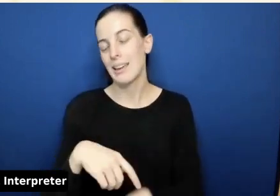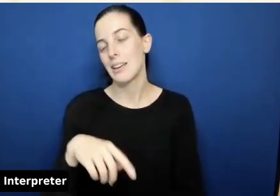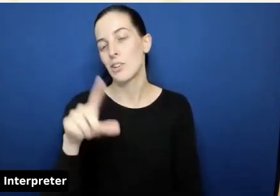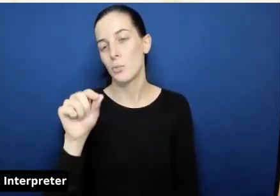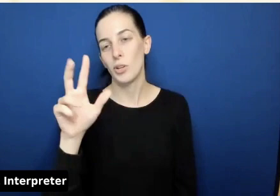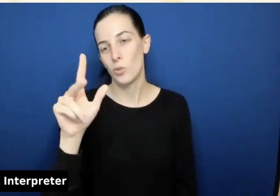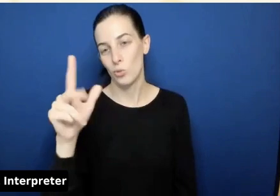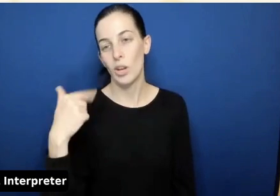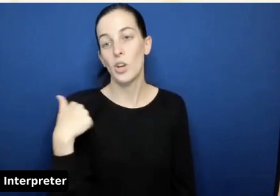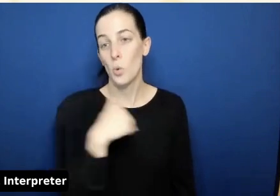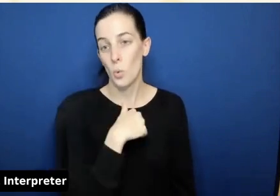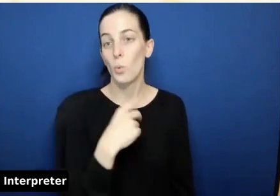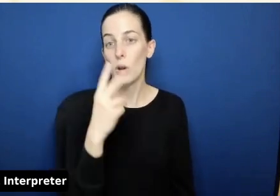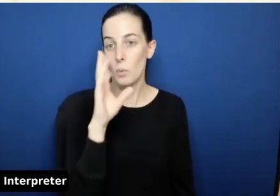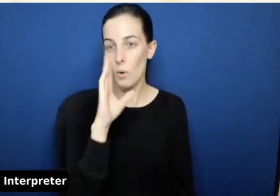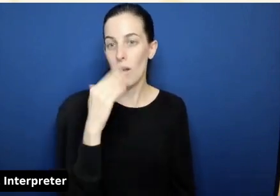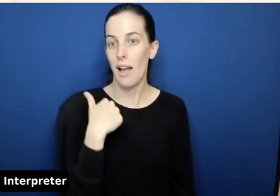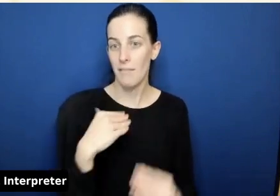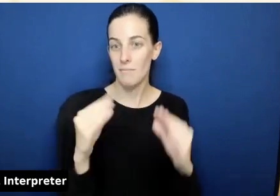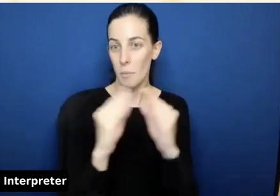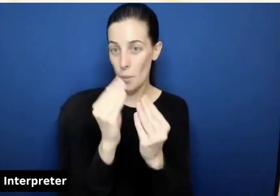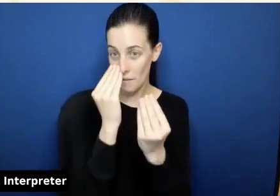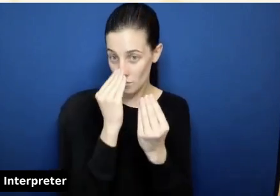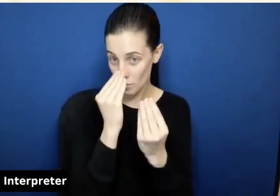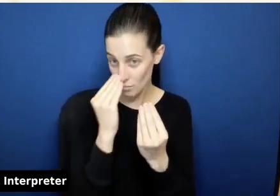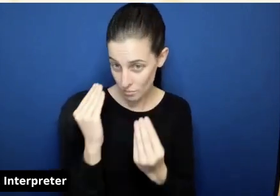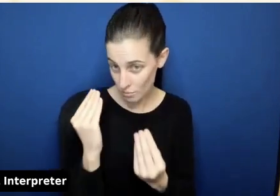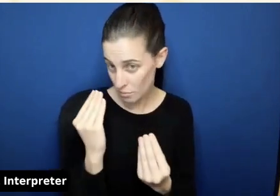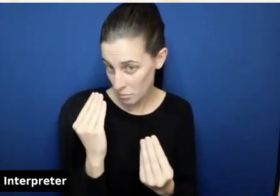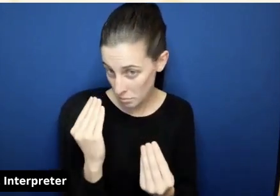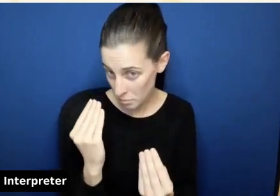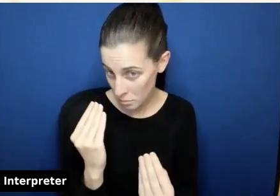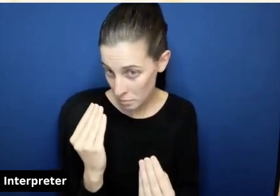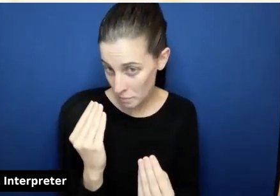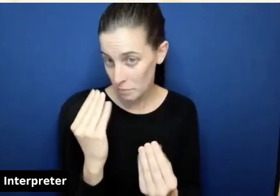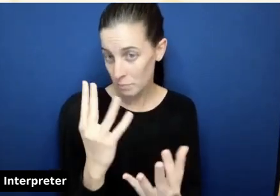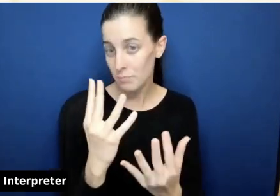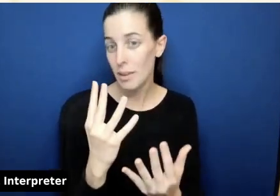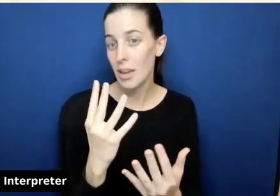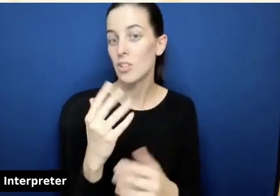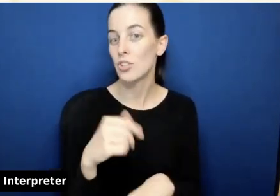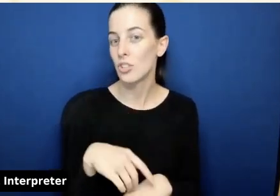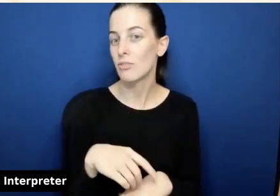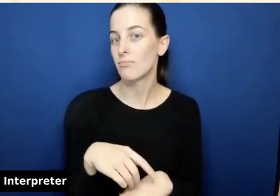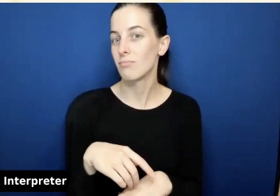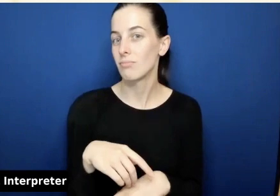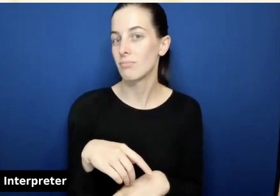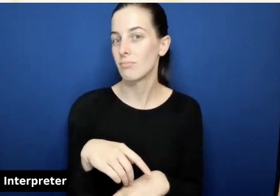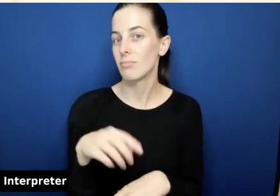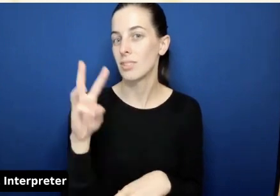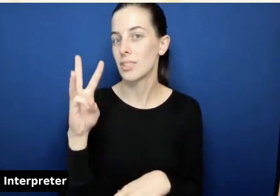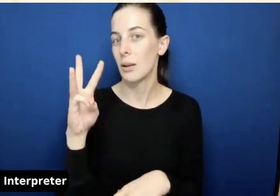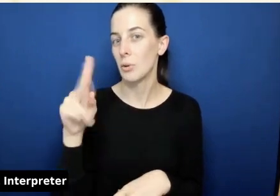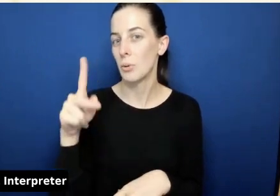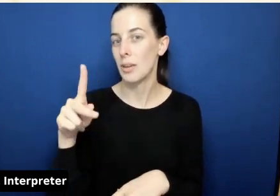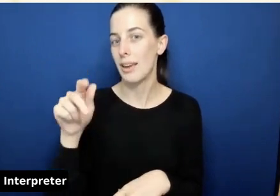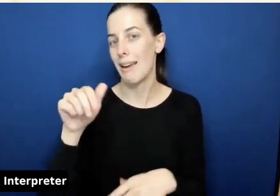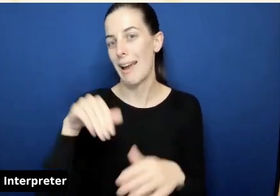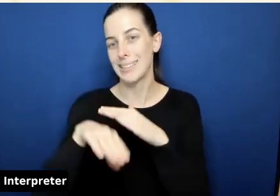We also appreciate it if you go to the 2023.wpaccessibility.day/feedback.